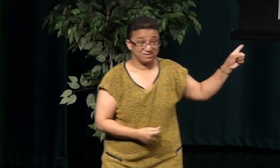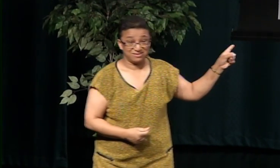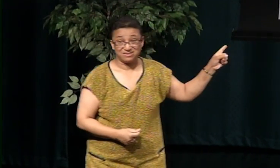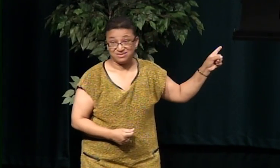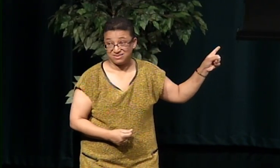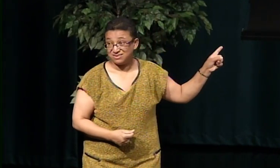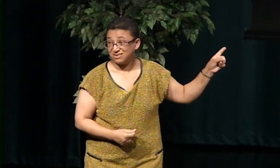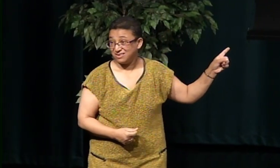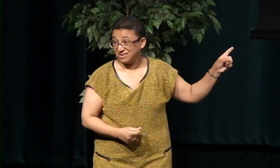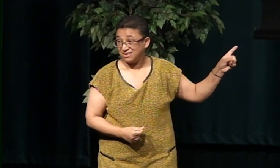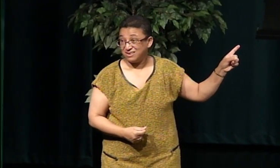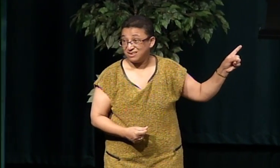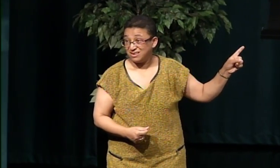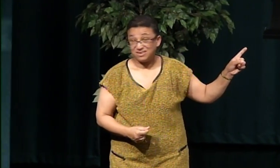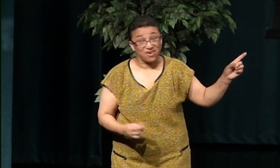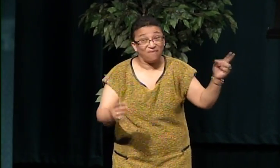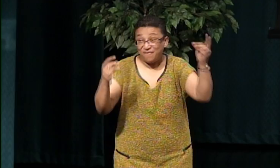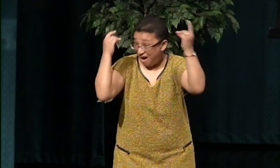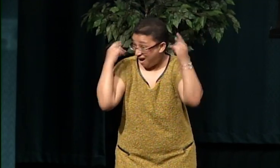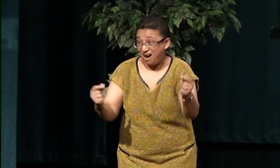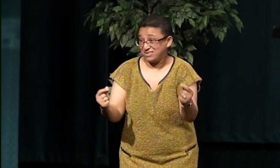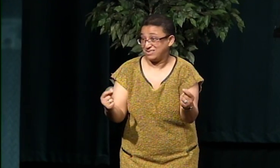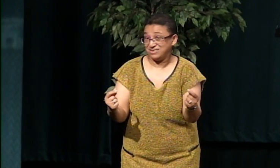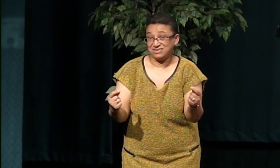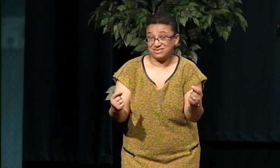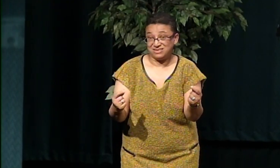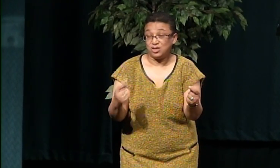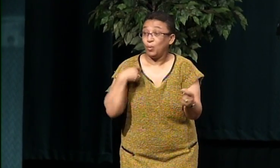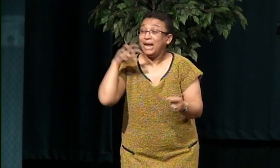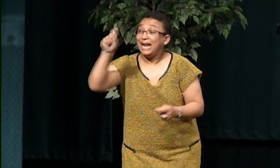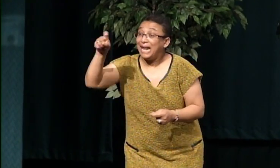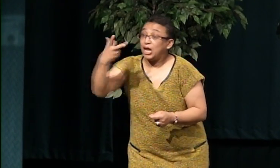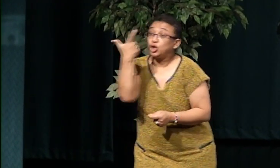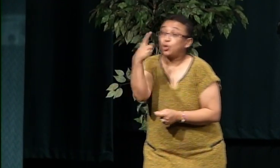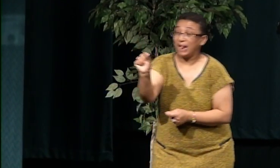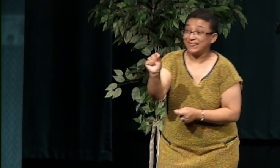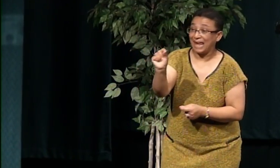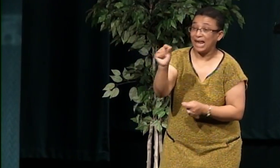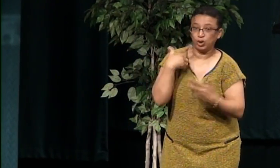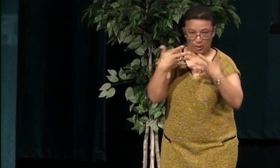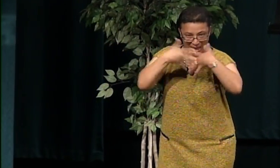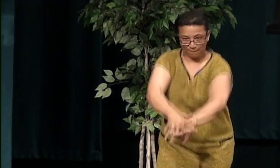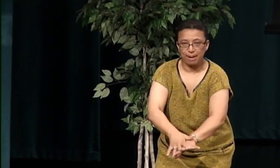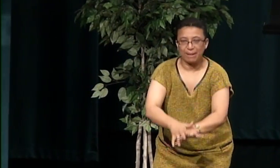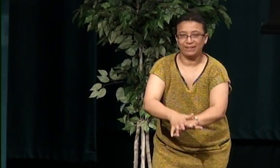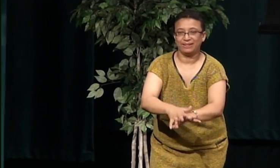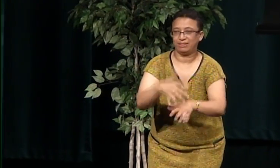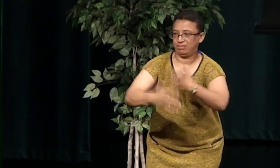human rights conventions ever drafted.